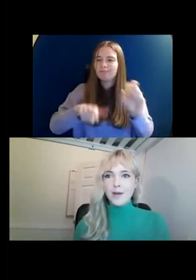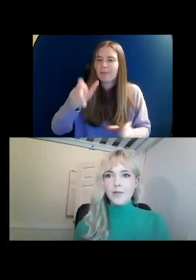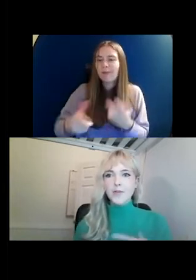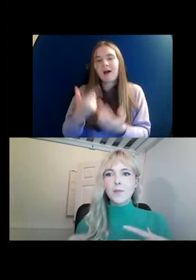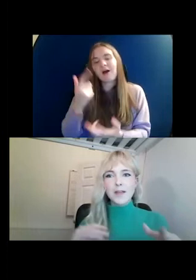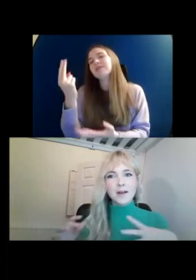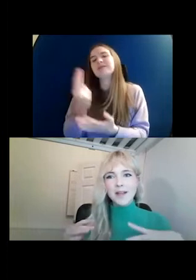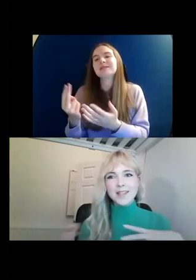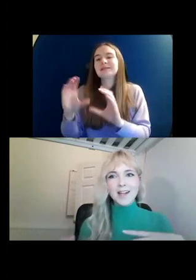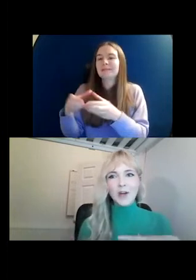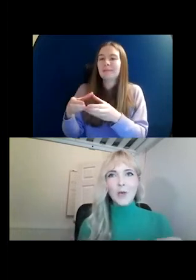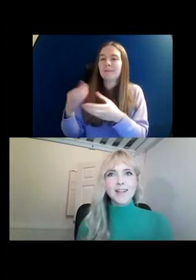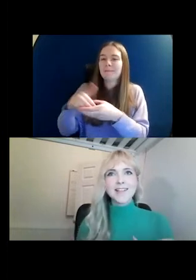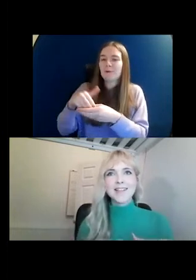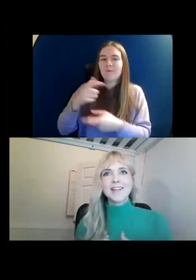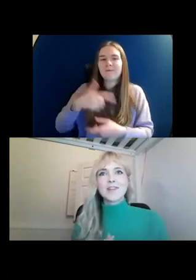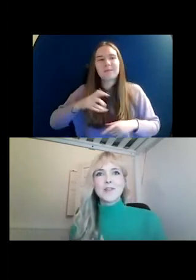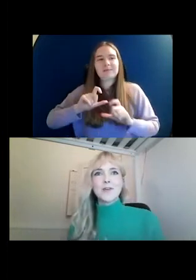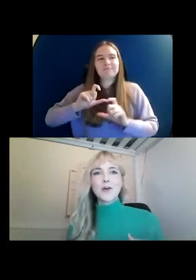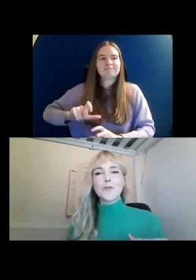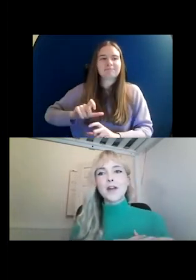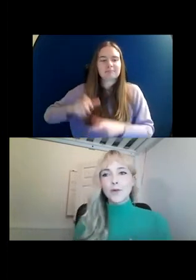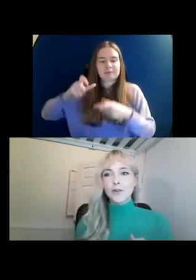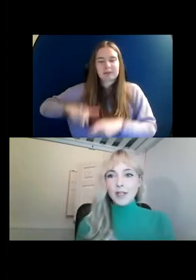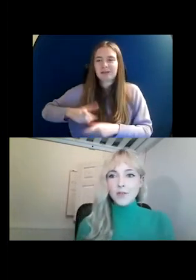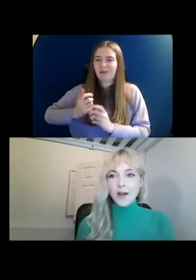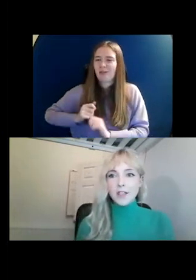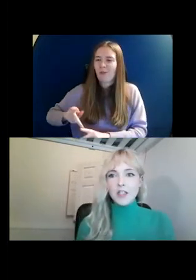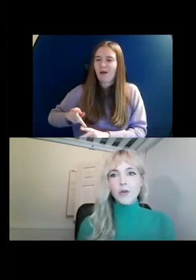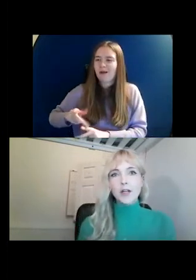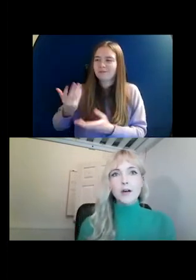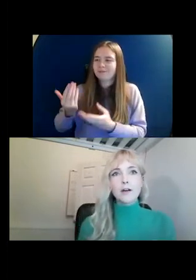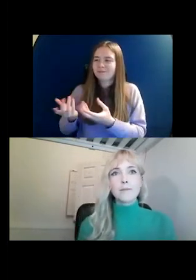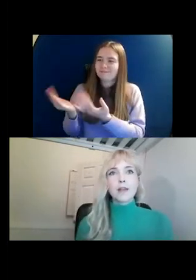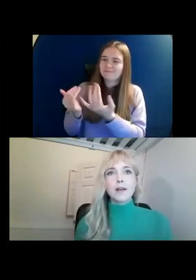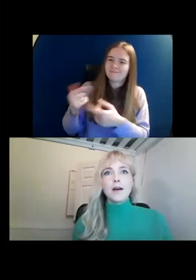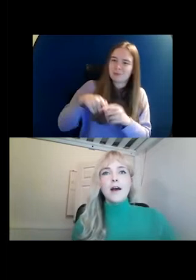who are maybe a bit set in their ways, to incorporating more green strategies early on.